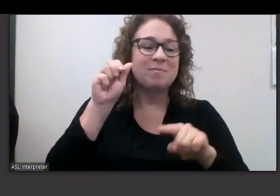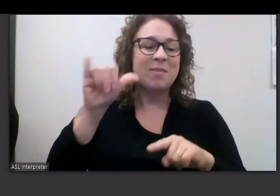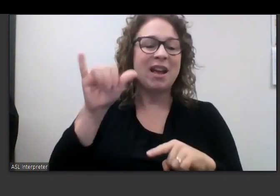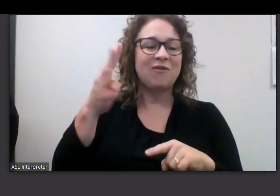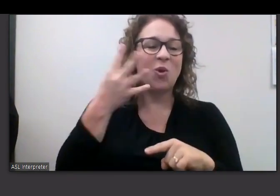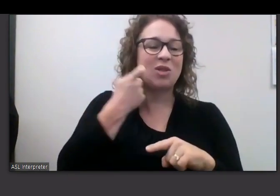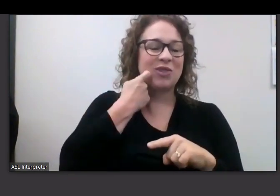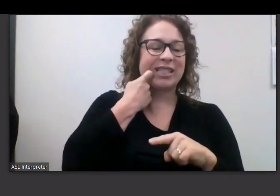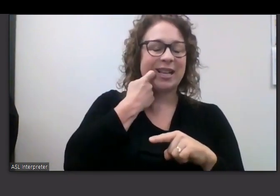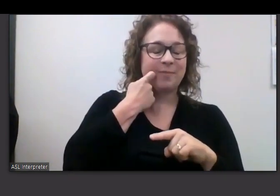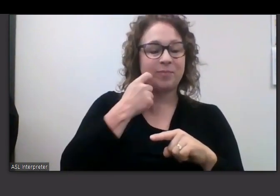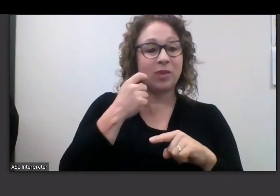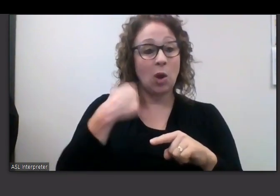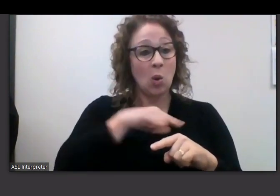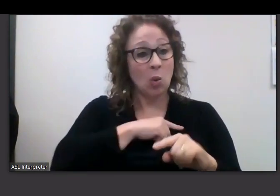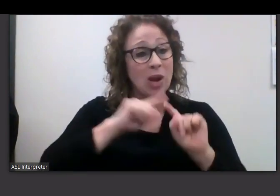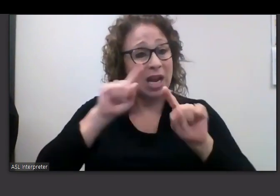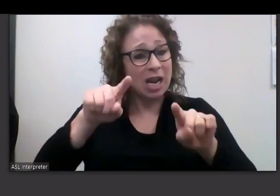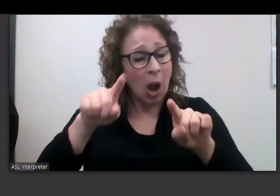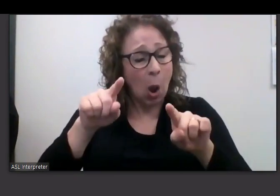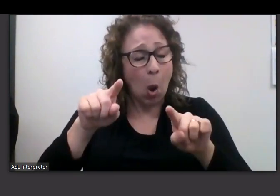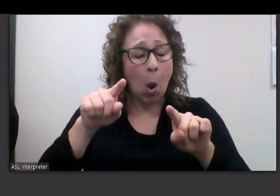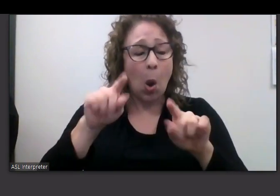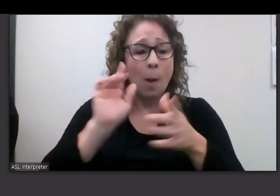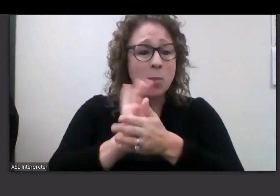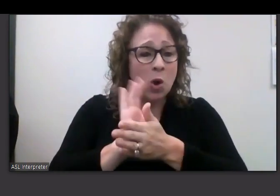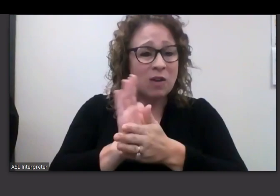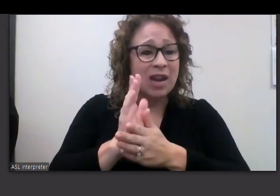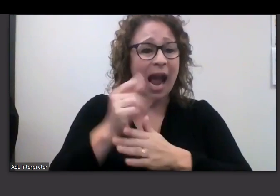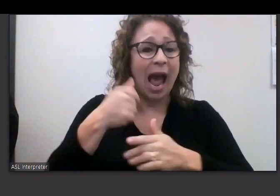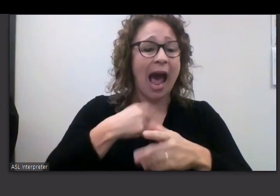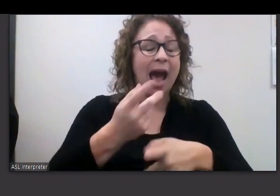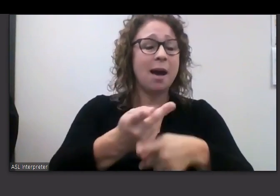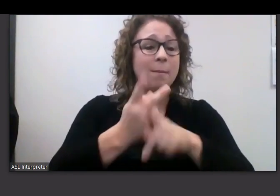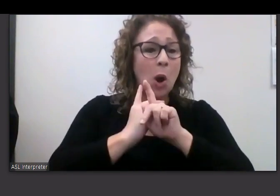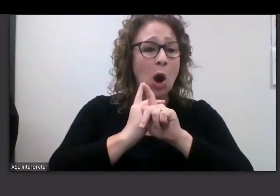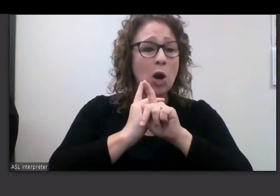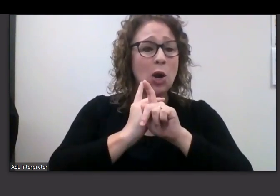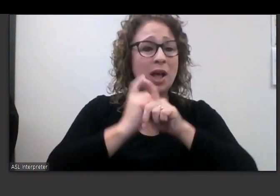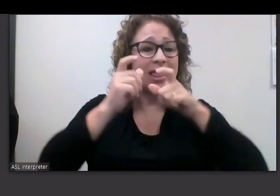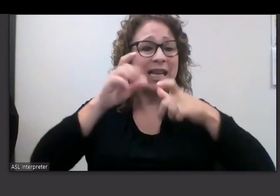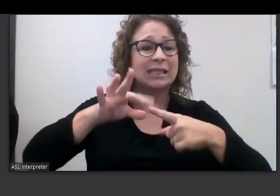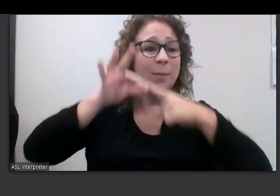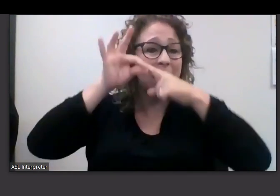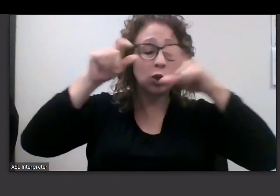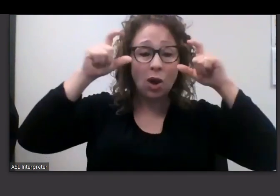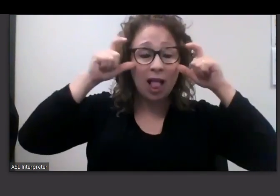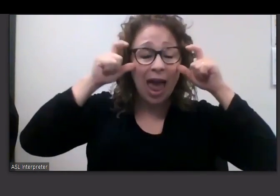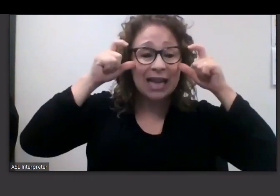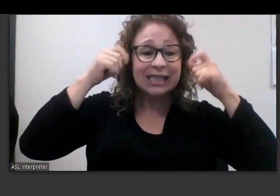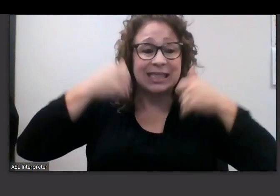I borrow caption glasses that caption all of the movies on the lens of the glasses.